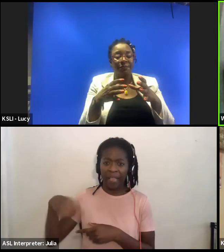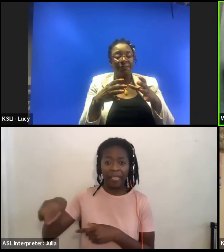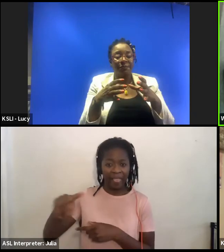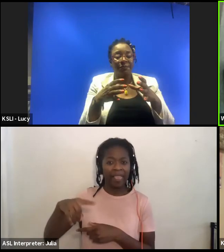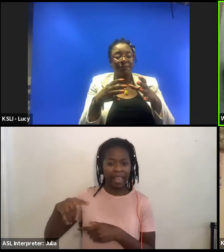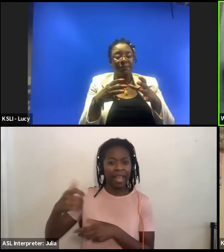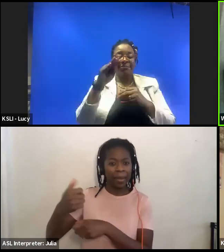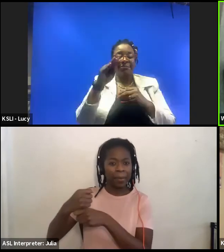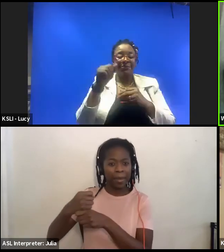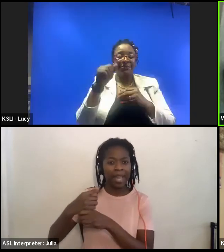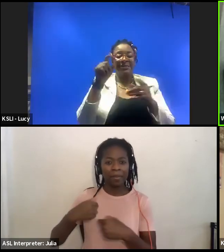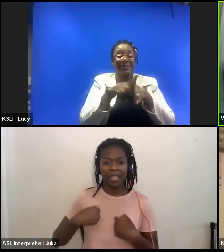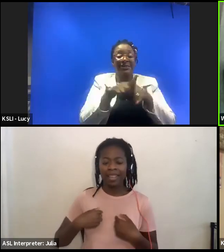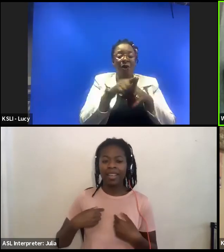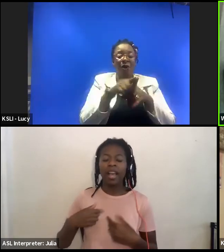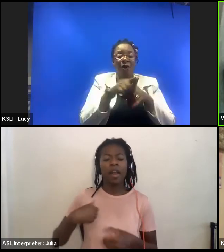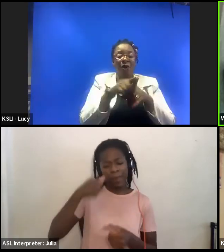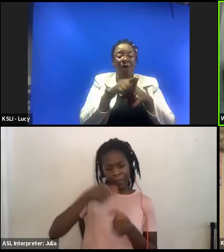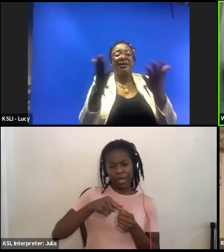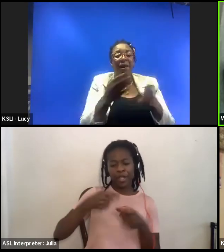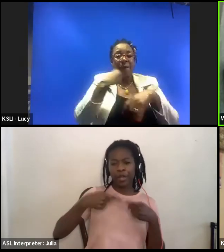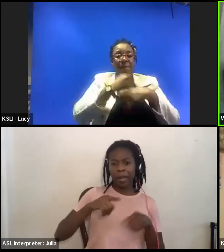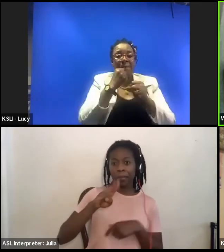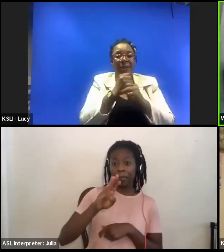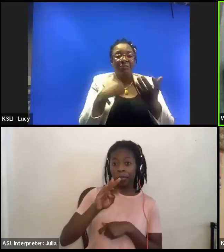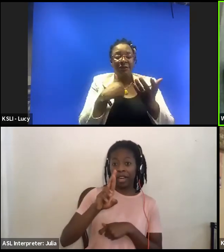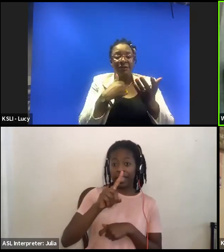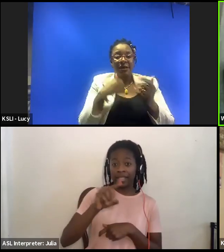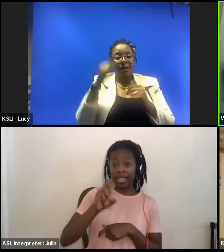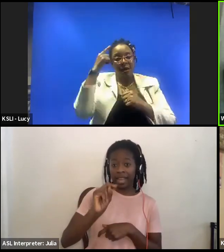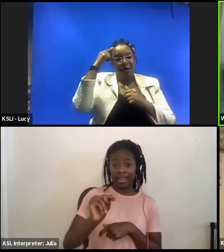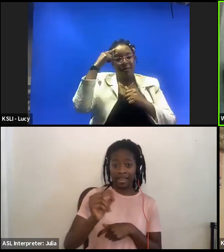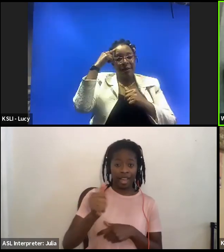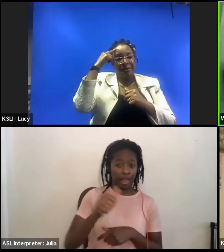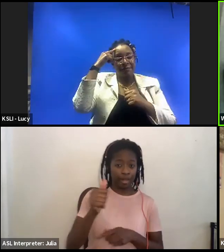I remember during Brazen, they made me... the whole experience with Brazen